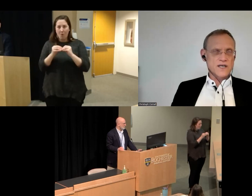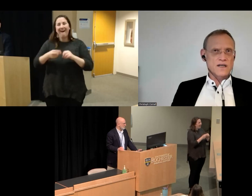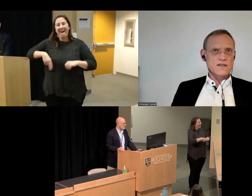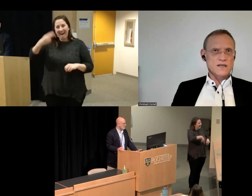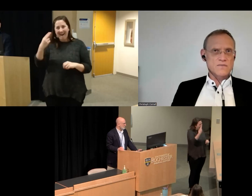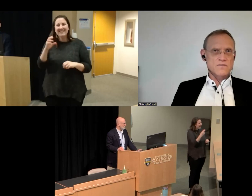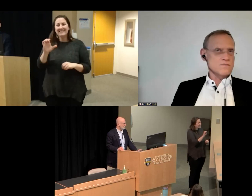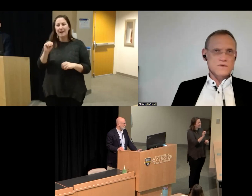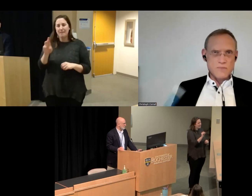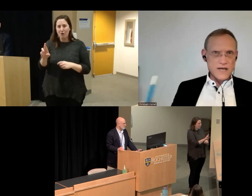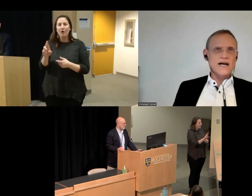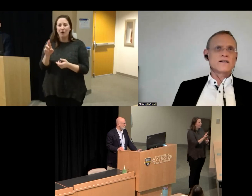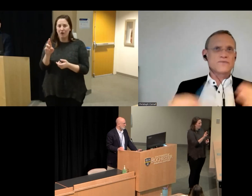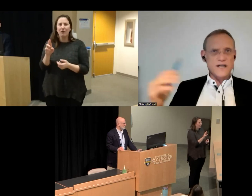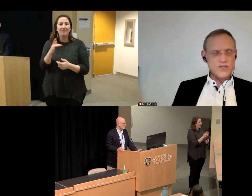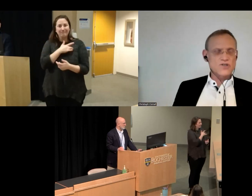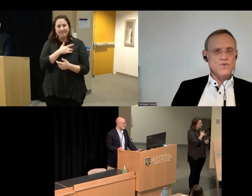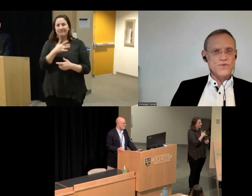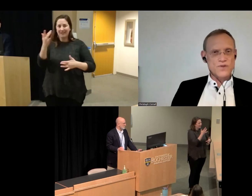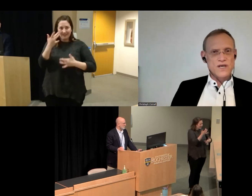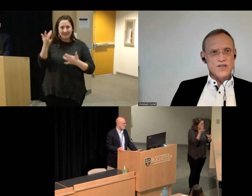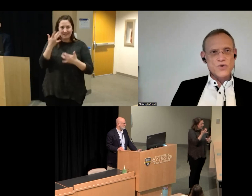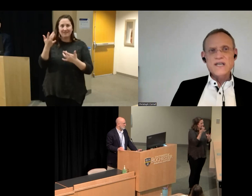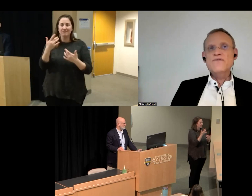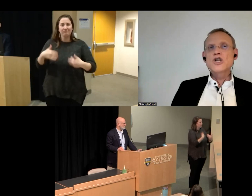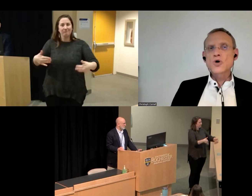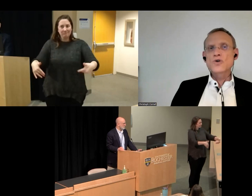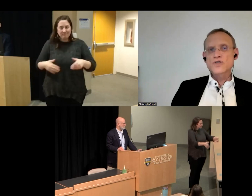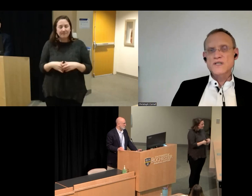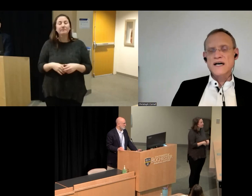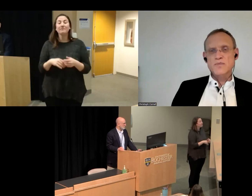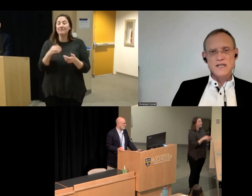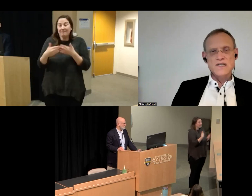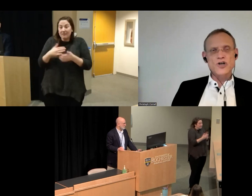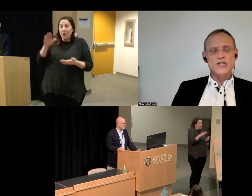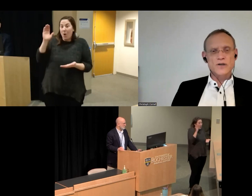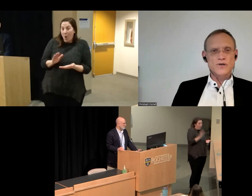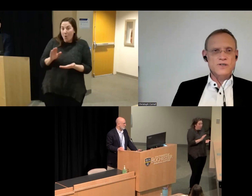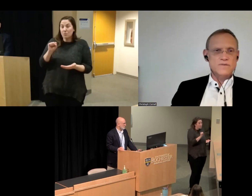And myocardial infarction and so forth. So even load those Quetiapine is not inert.